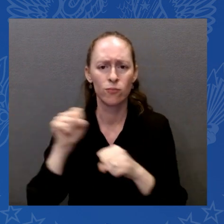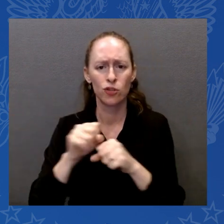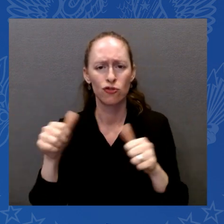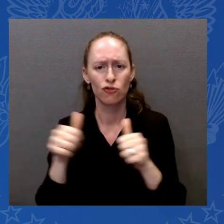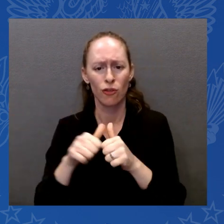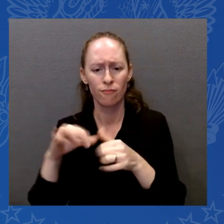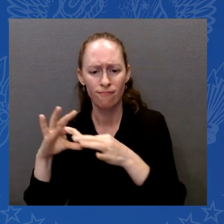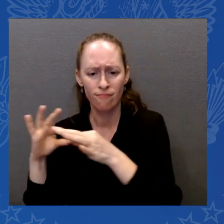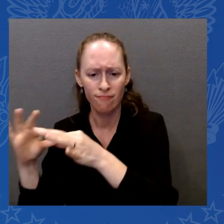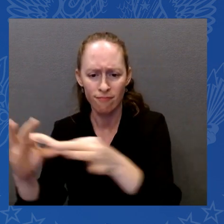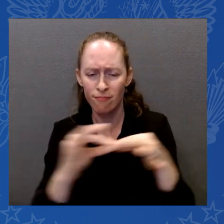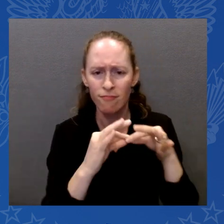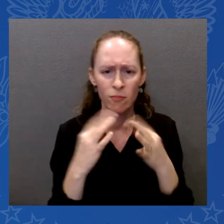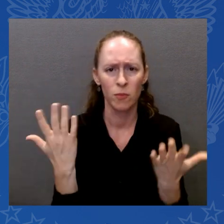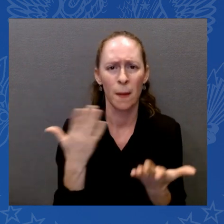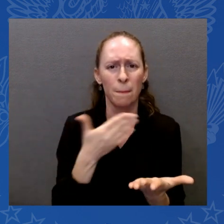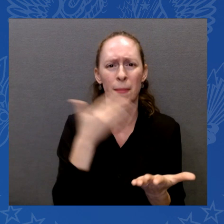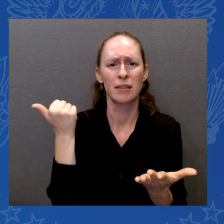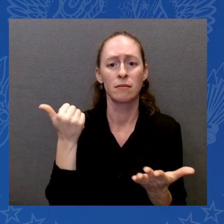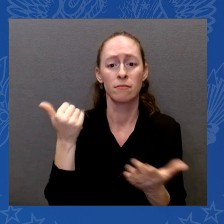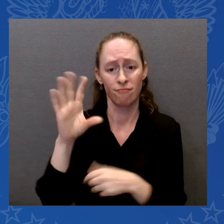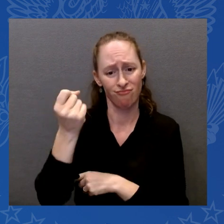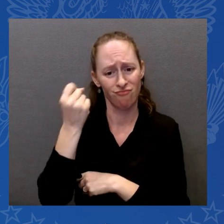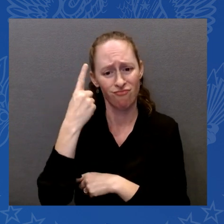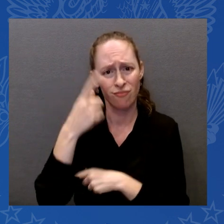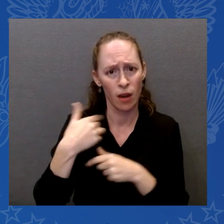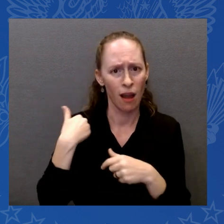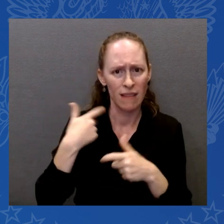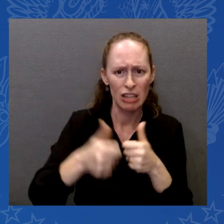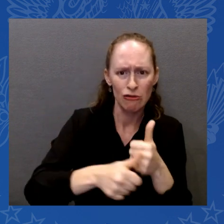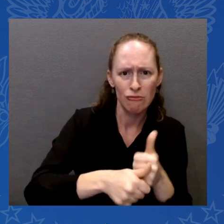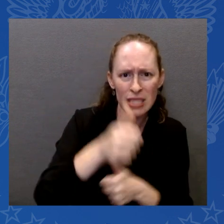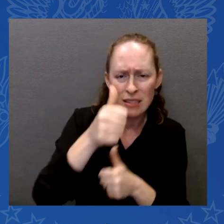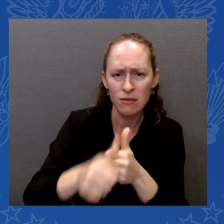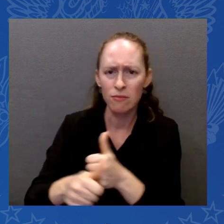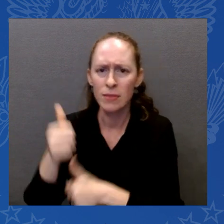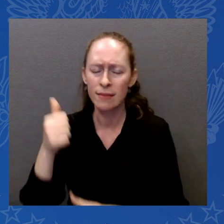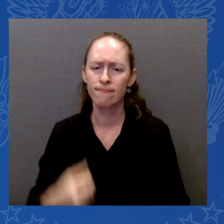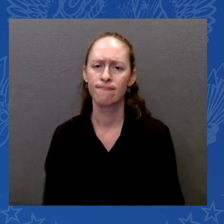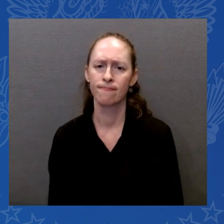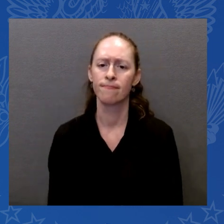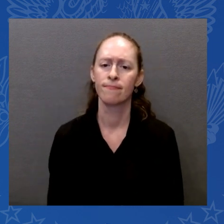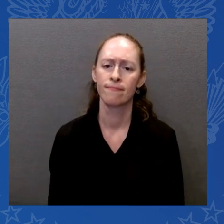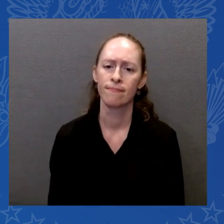And with that, I will again thank Jen Klein for her work and -- and co-chair Secretary Becerra,